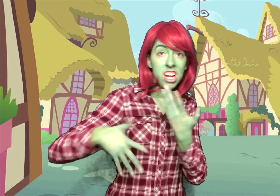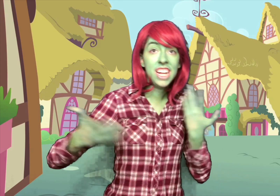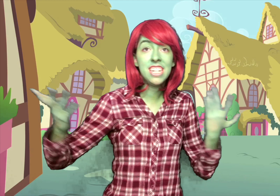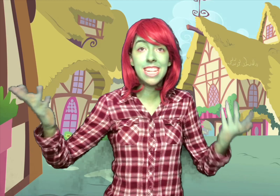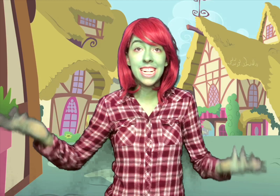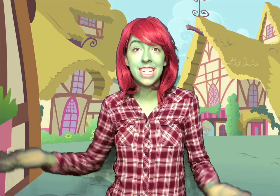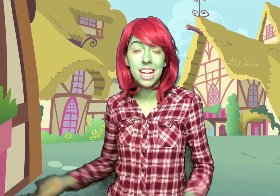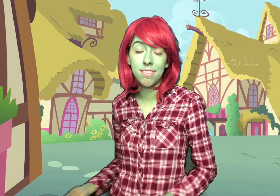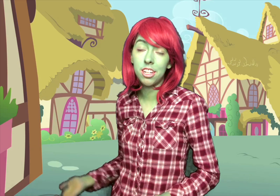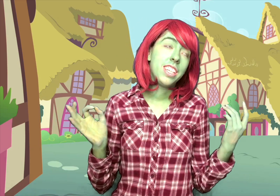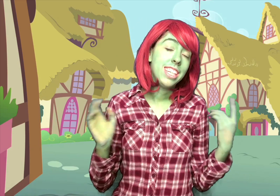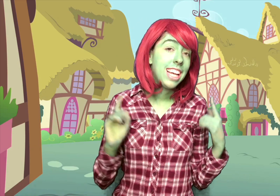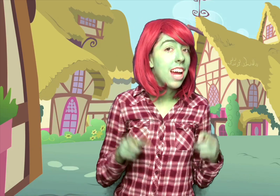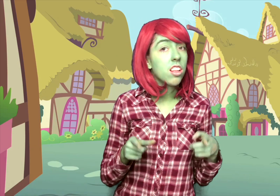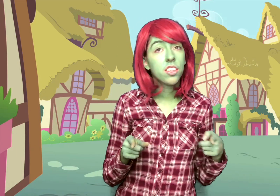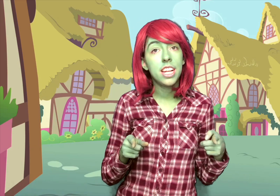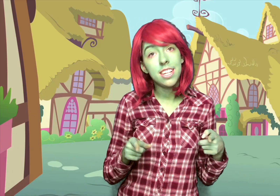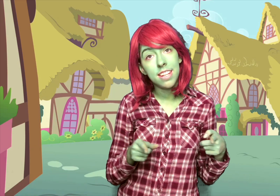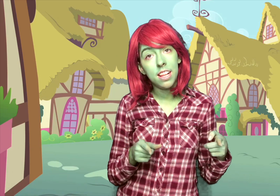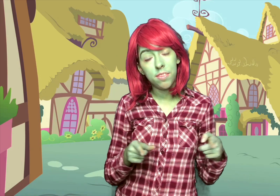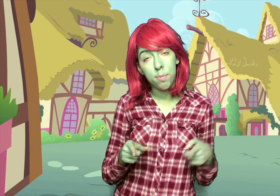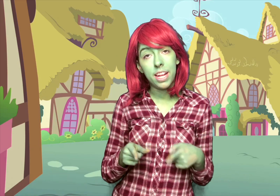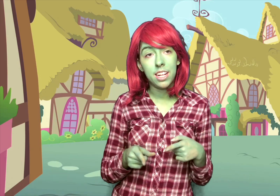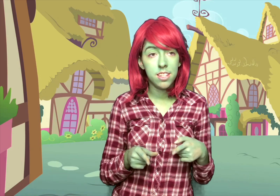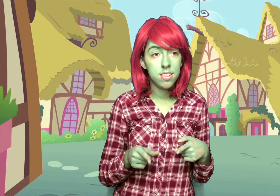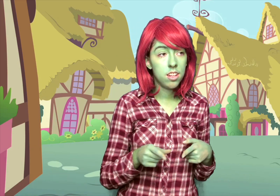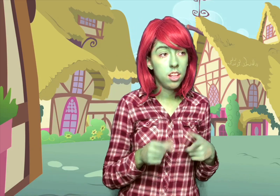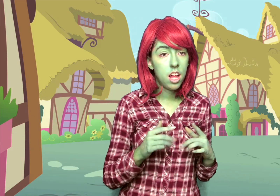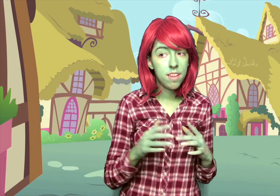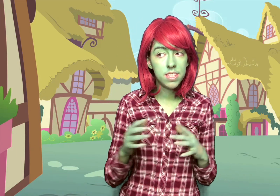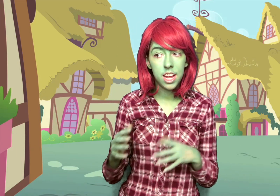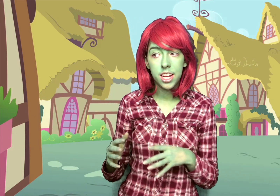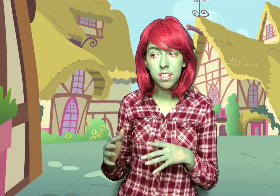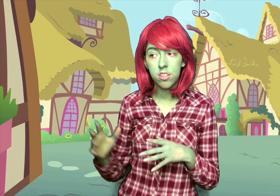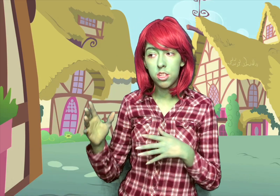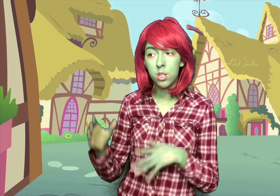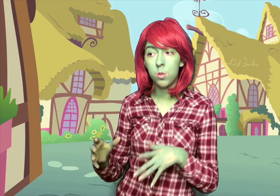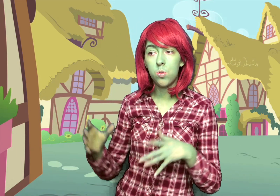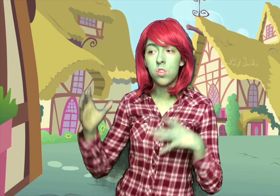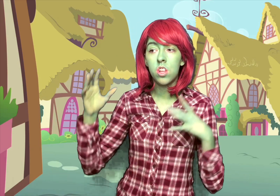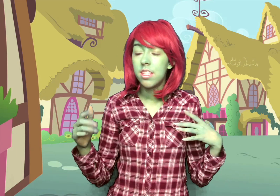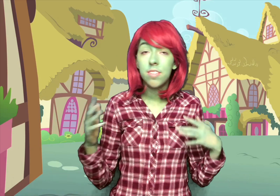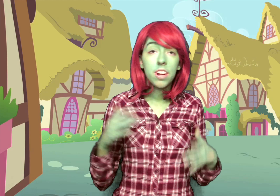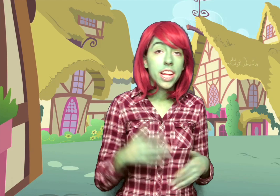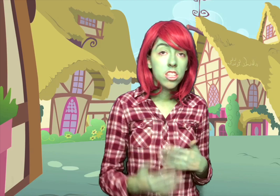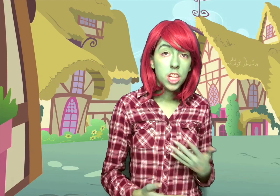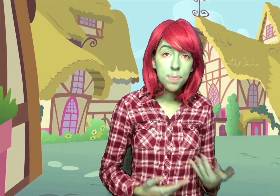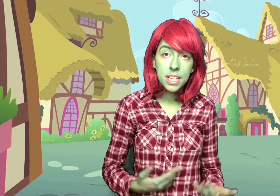any signs ever you got to learn the asl alphabet because a lot of signs use different hand shapes in the